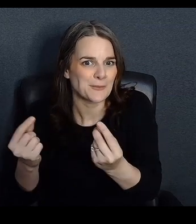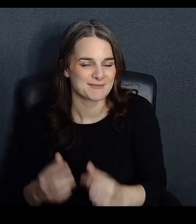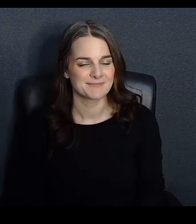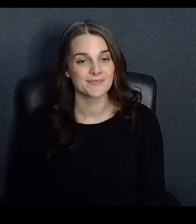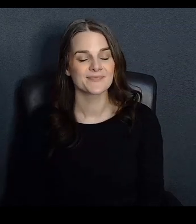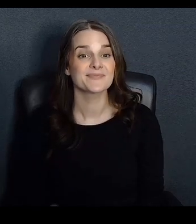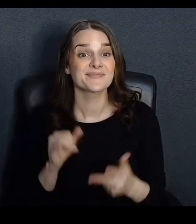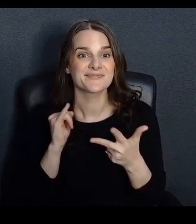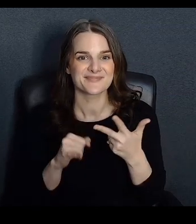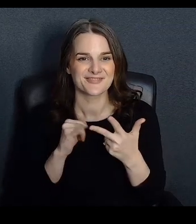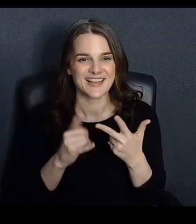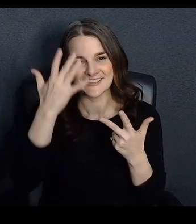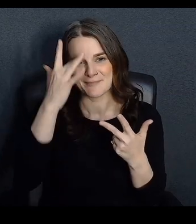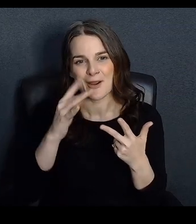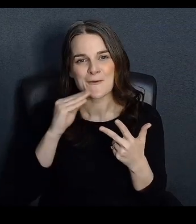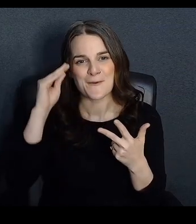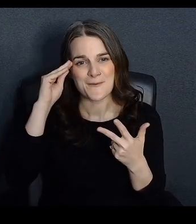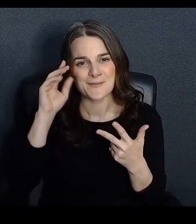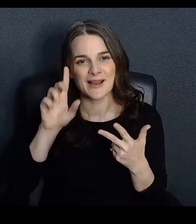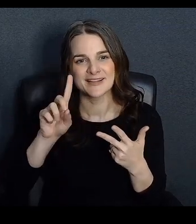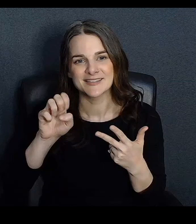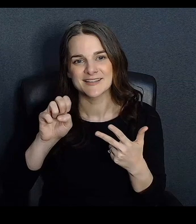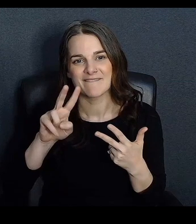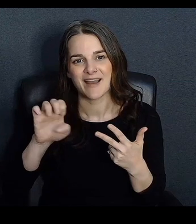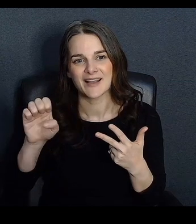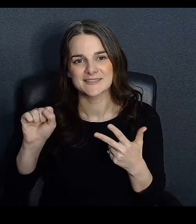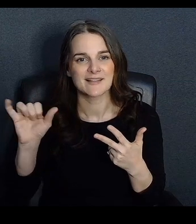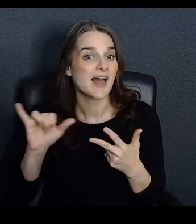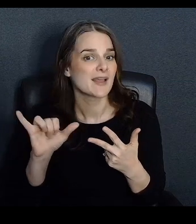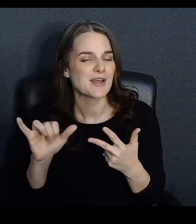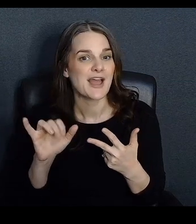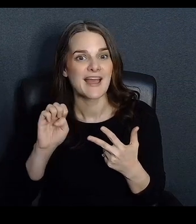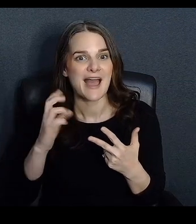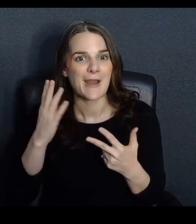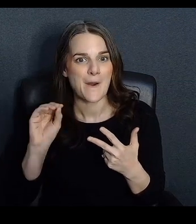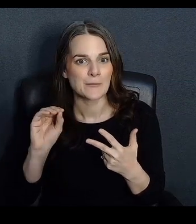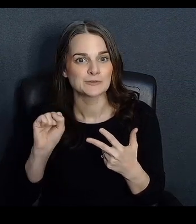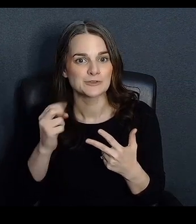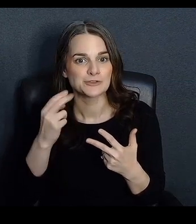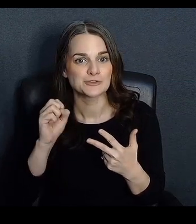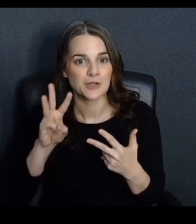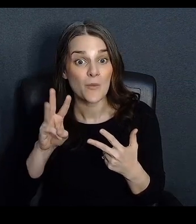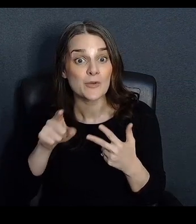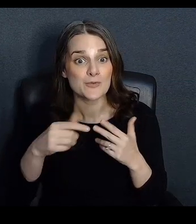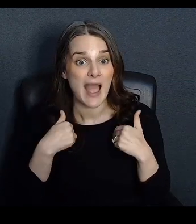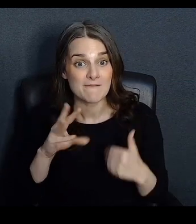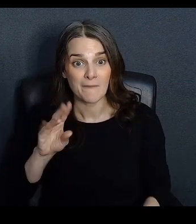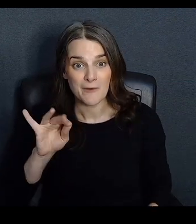And then finally, smart home devices like the Echo Show. So if you do have wifi and you are interested in a connected device that a remote support